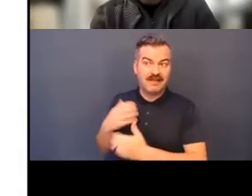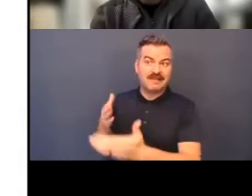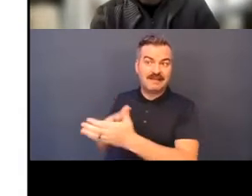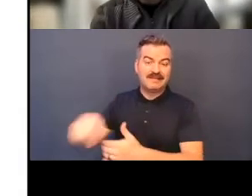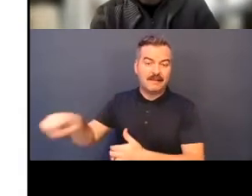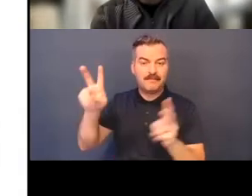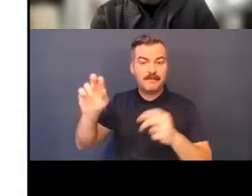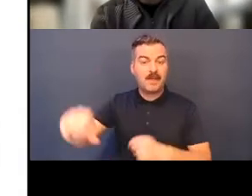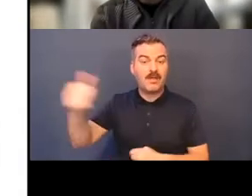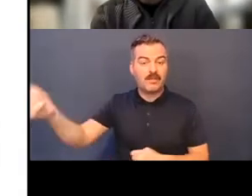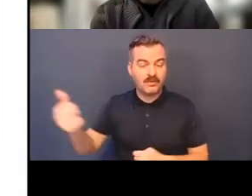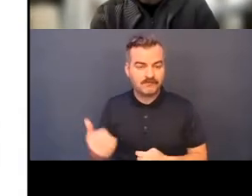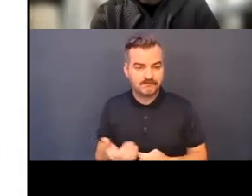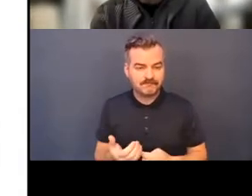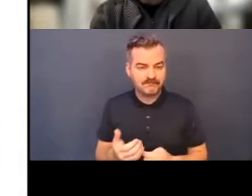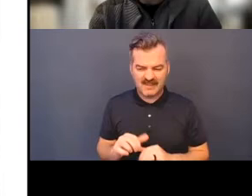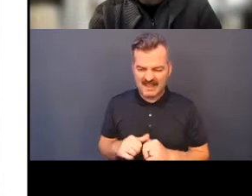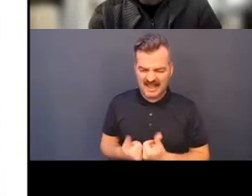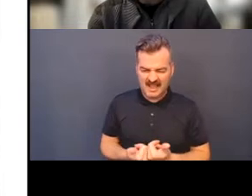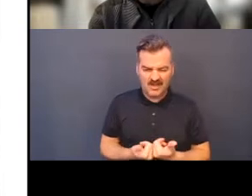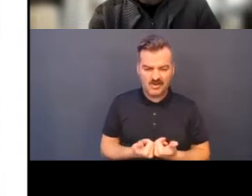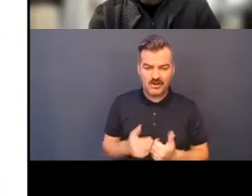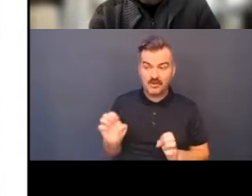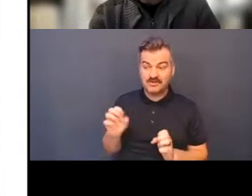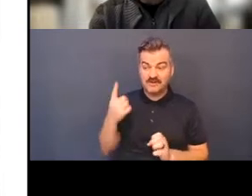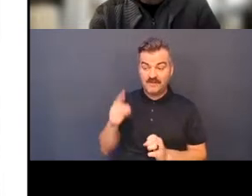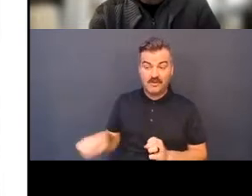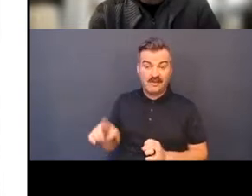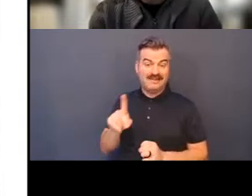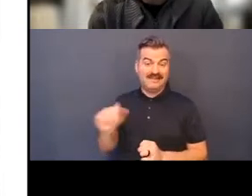sand how an emergency for disabled bodies occurs is through the dominant Paragon dime